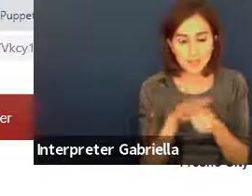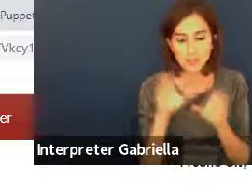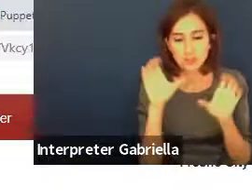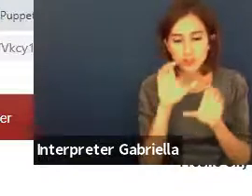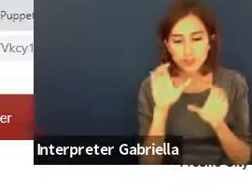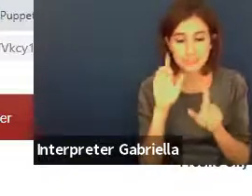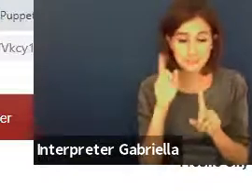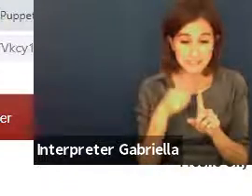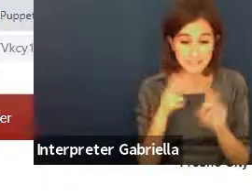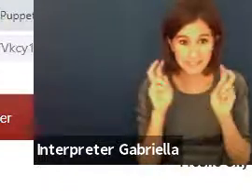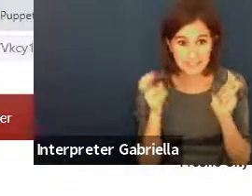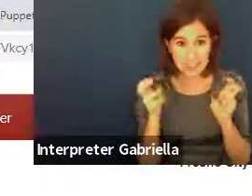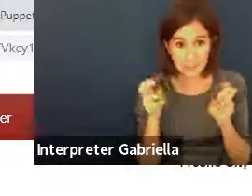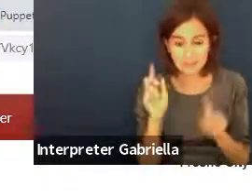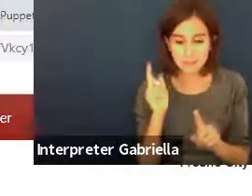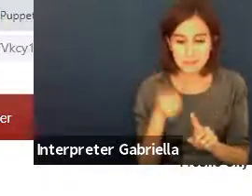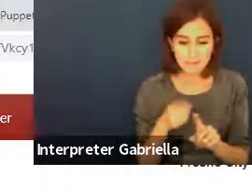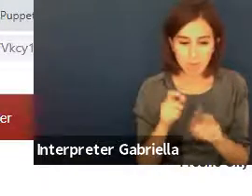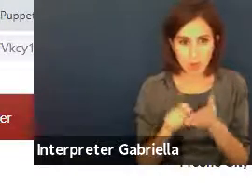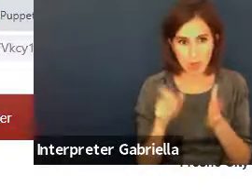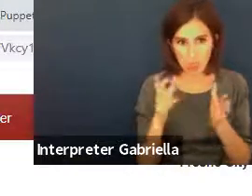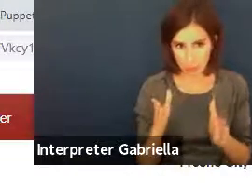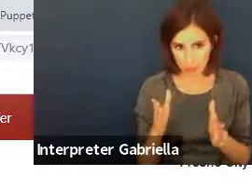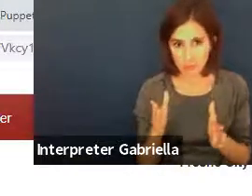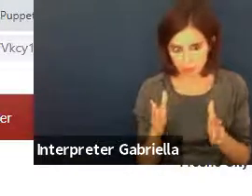Linda Kobashigawa: Specific authors, things like that. Okay.